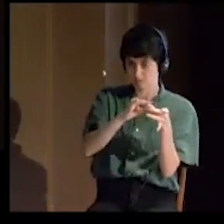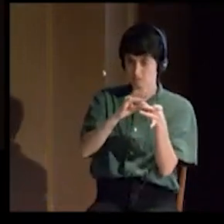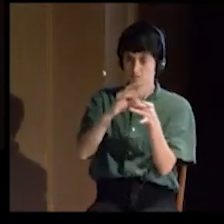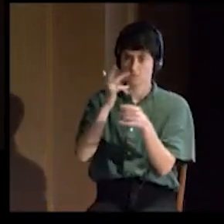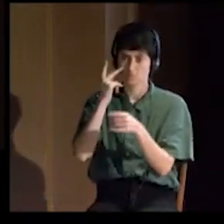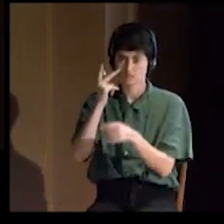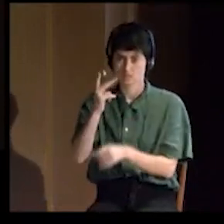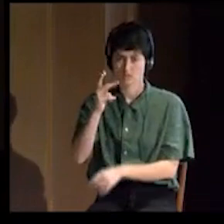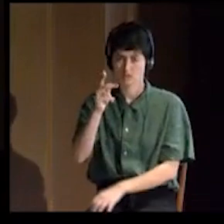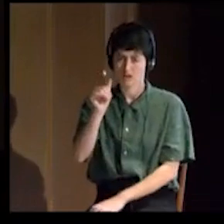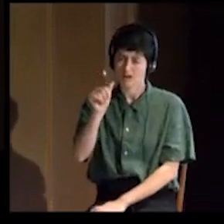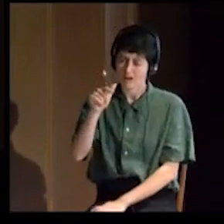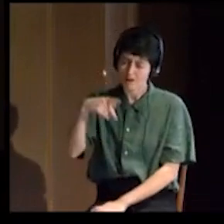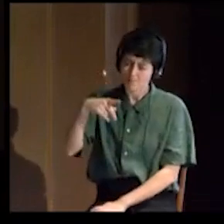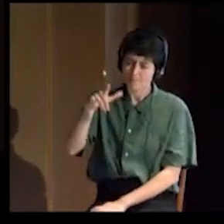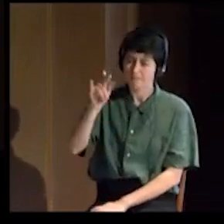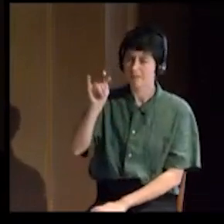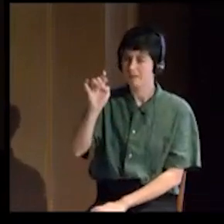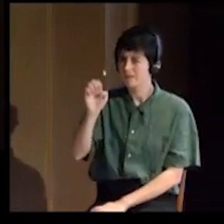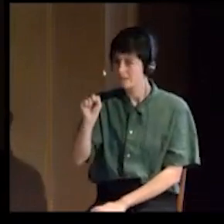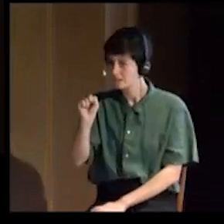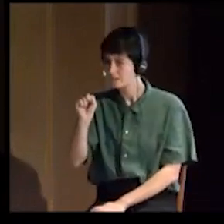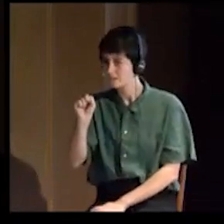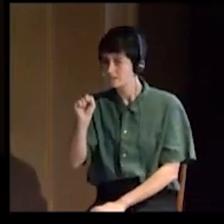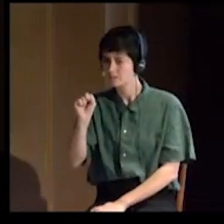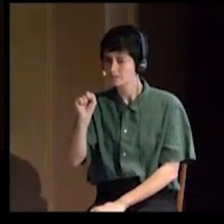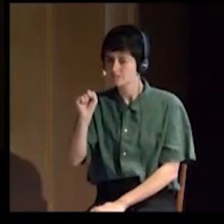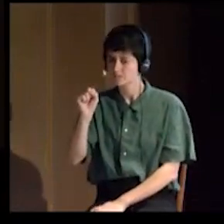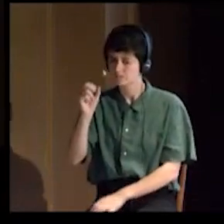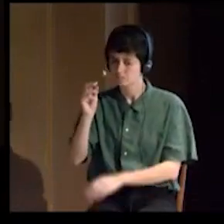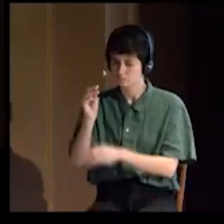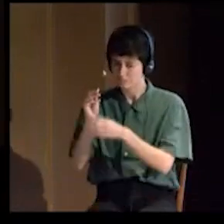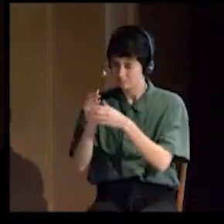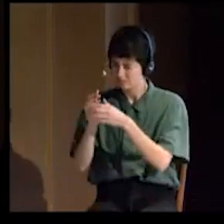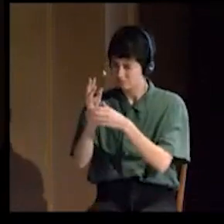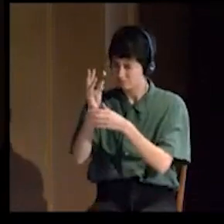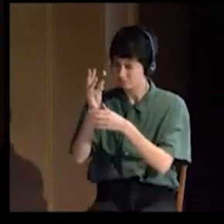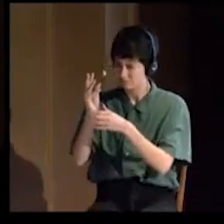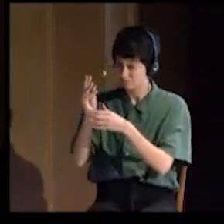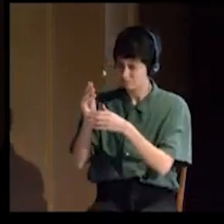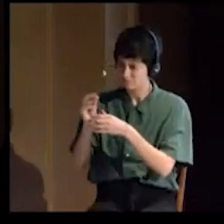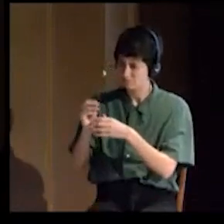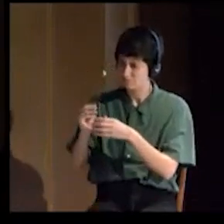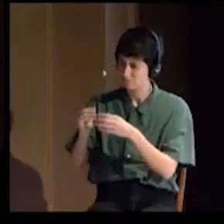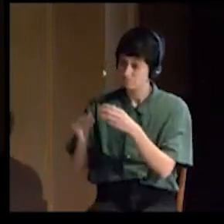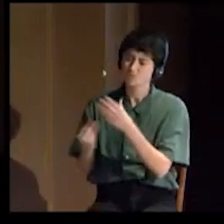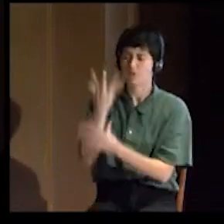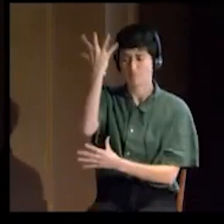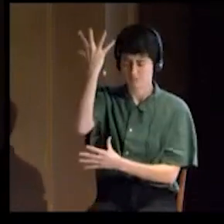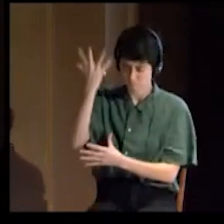and I mean like on a large scale of where their occurrences are, that would link